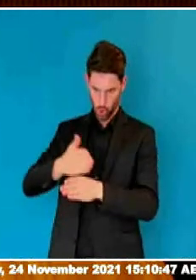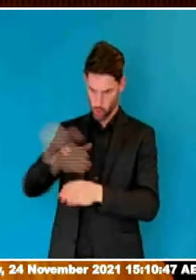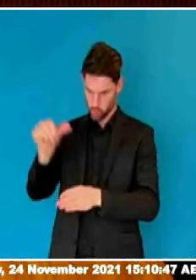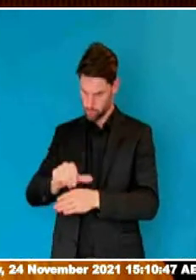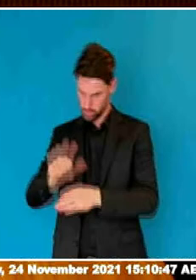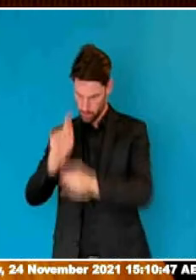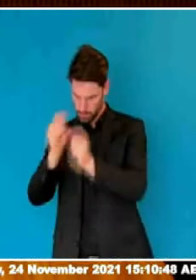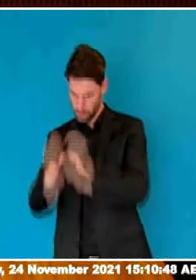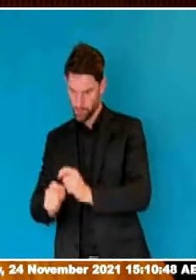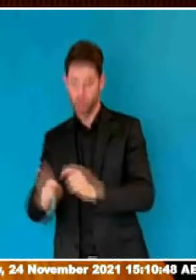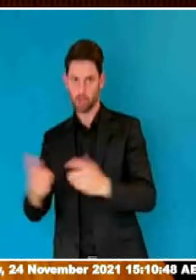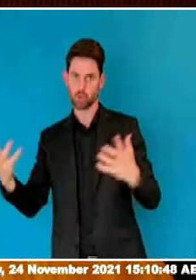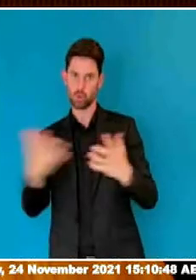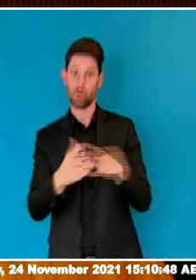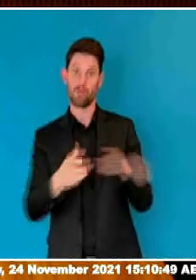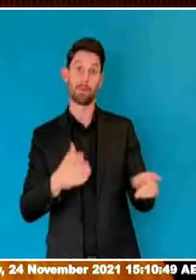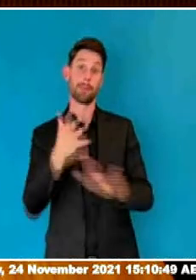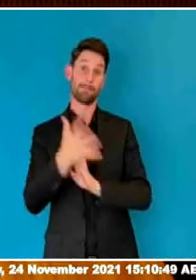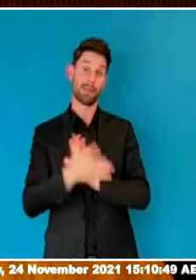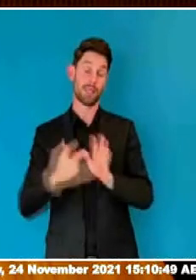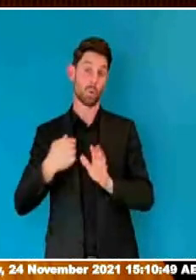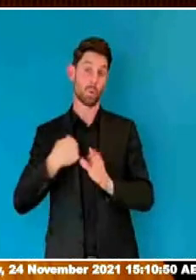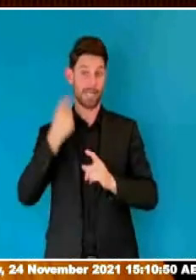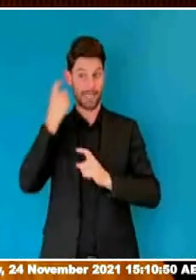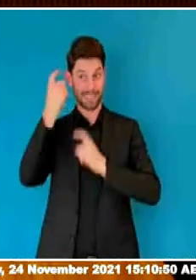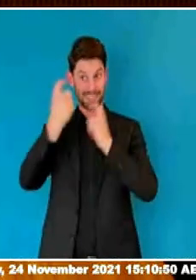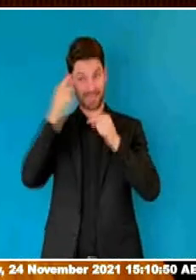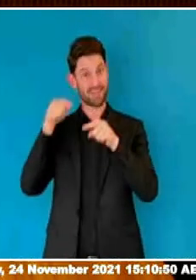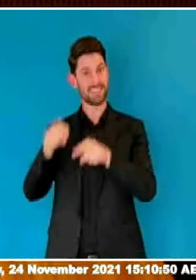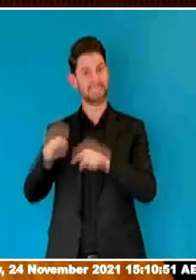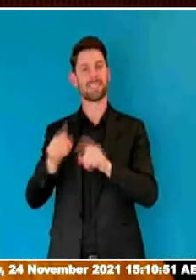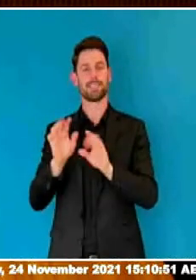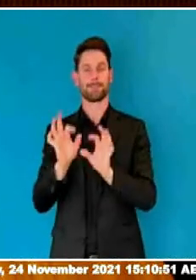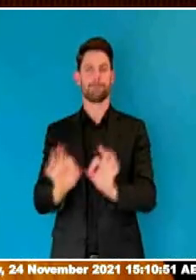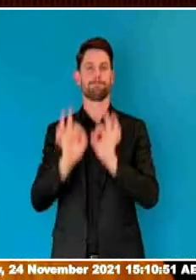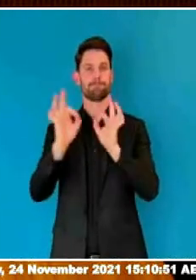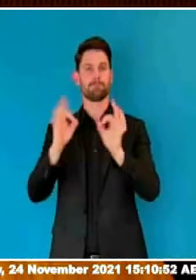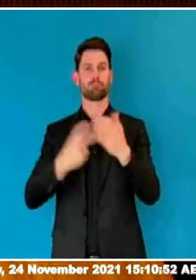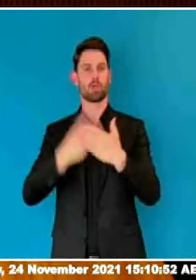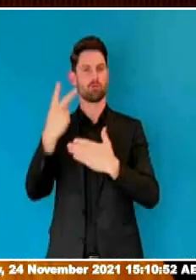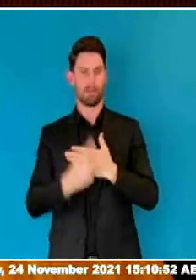So we do look at it through the lens of a tailored program for the individual injured